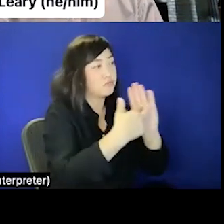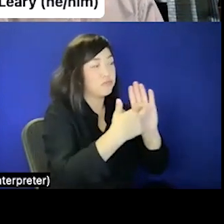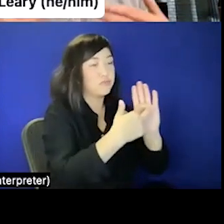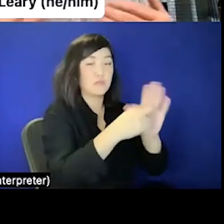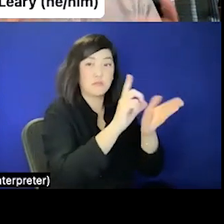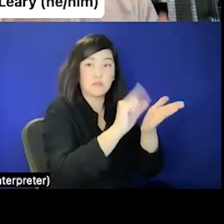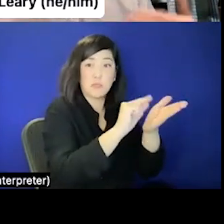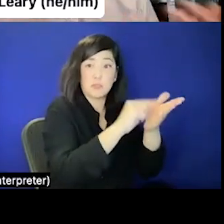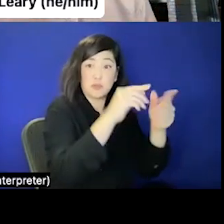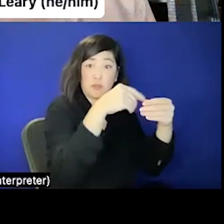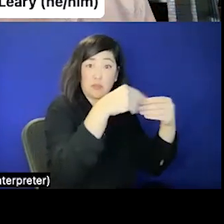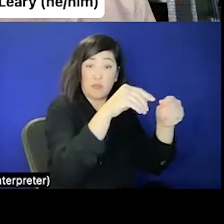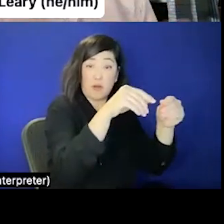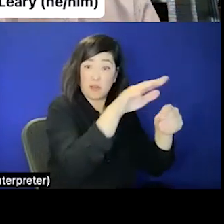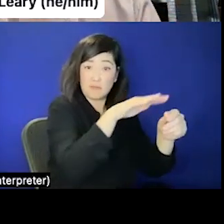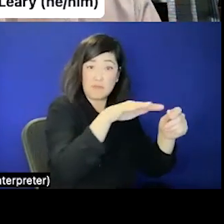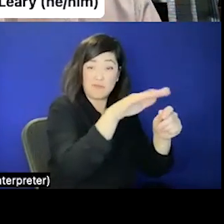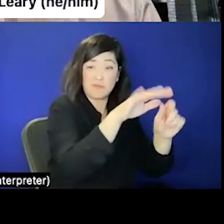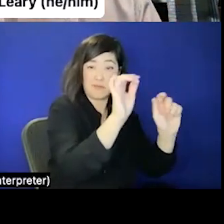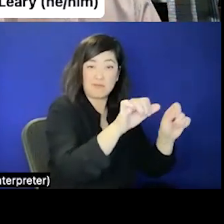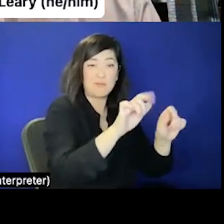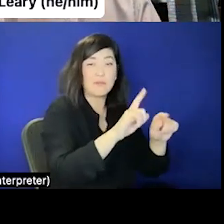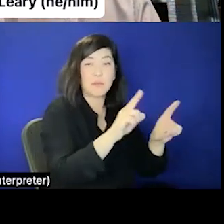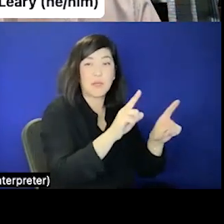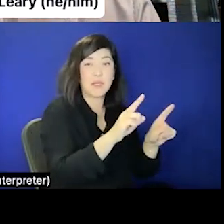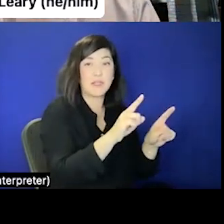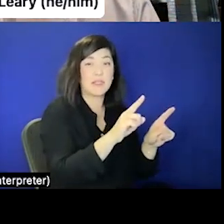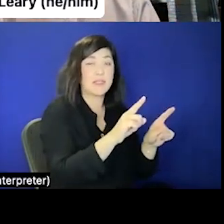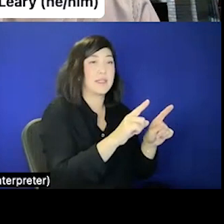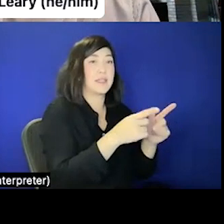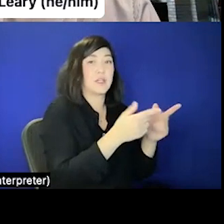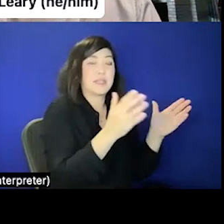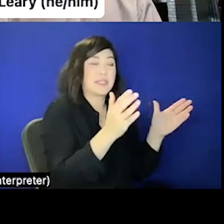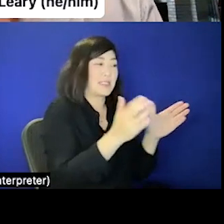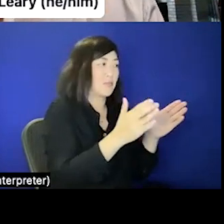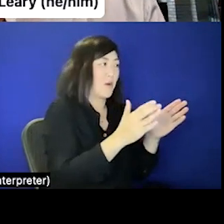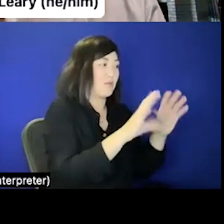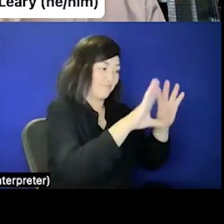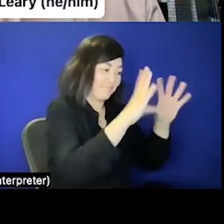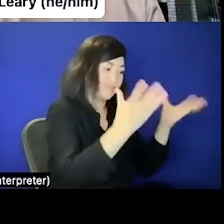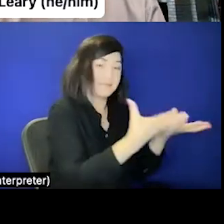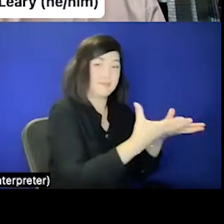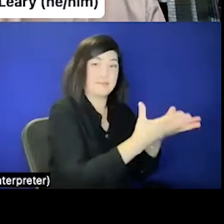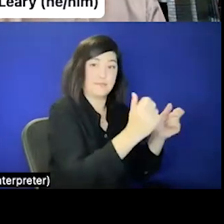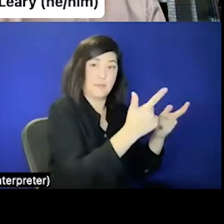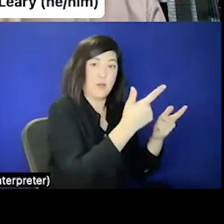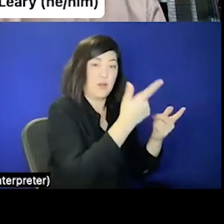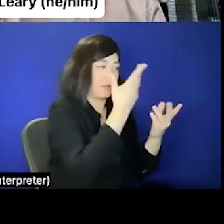But essentially, it would be a smaller universe of folks where the information would be stored.